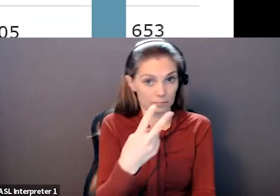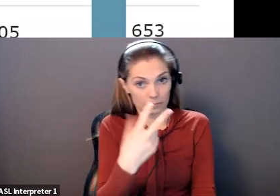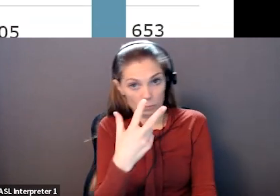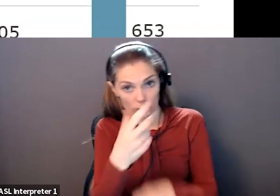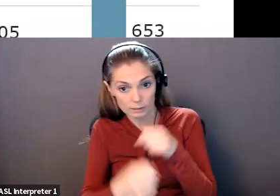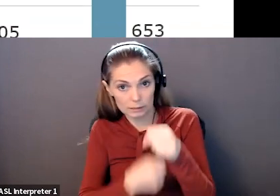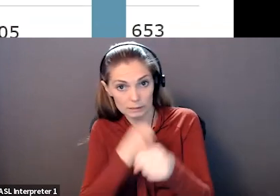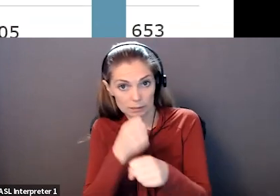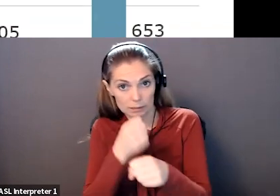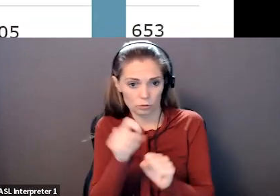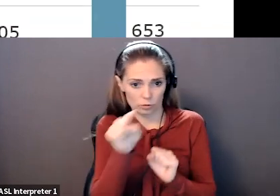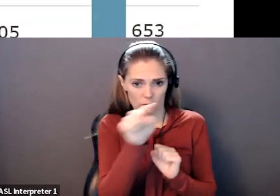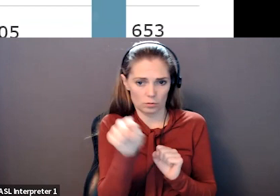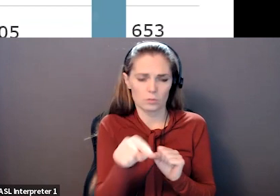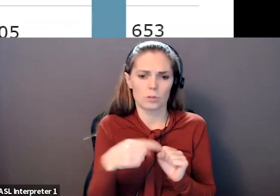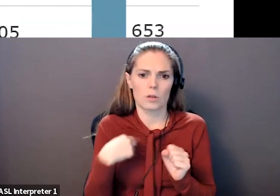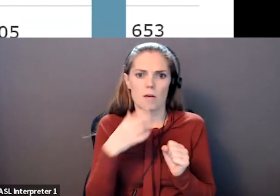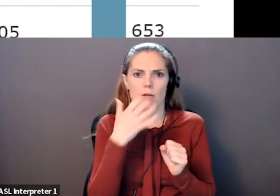didn't want to go into too much detail but they have been following exactly what we see